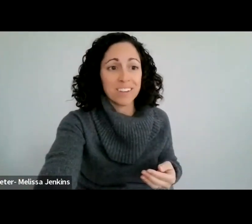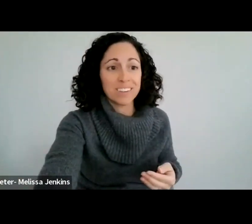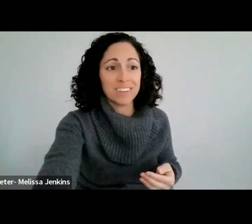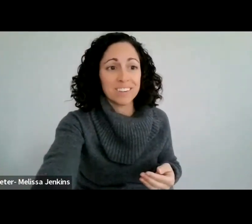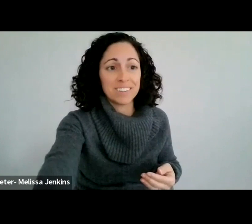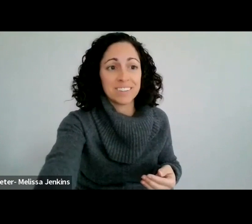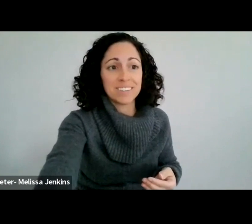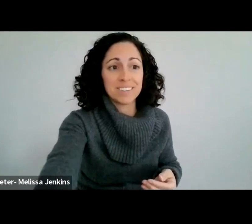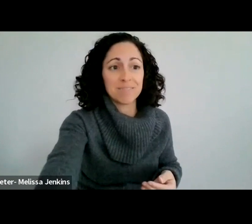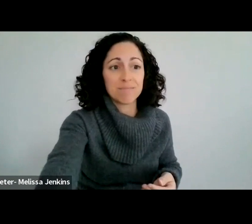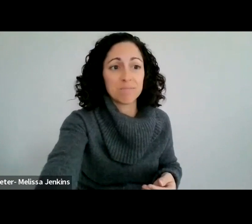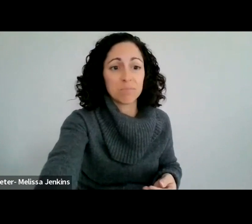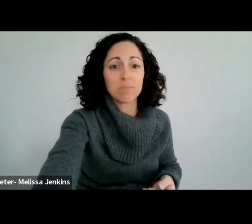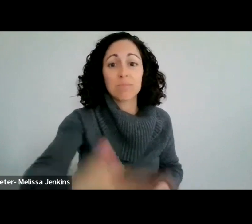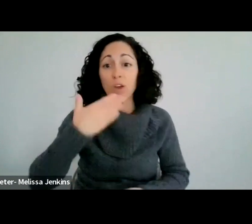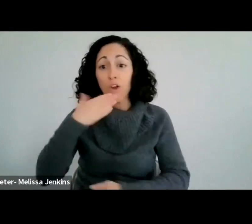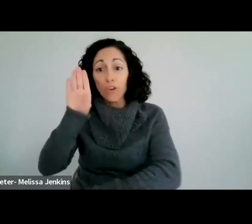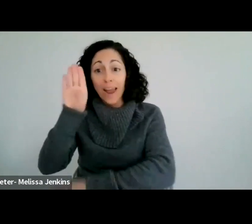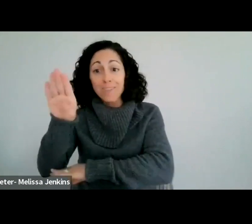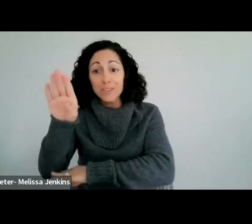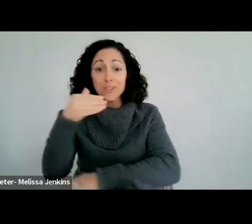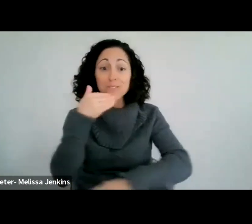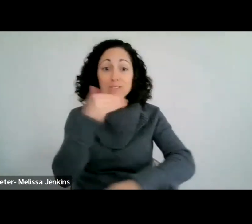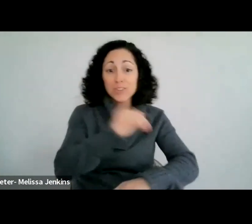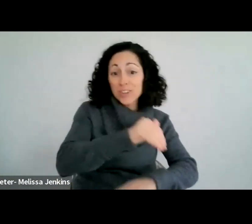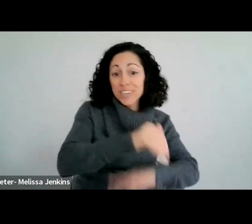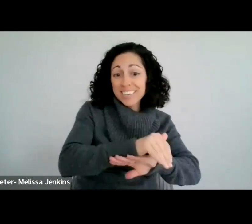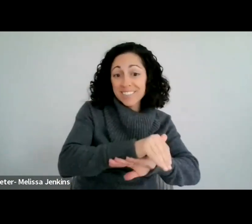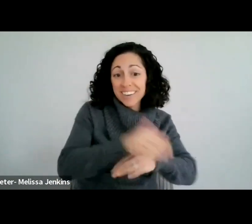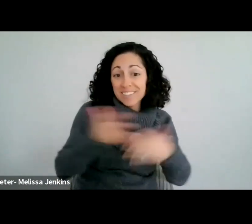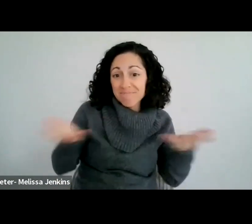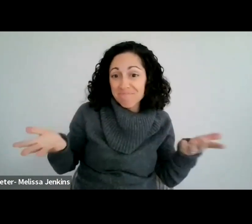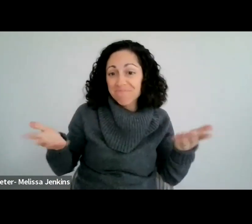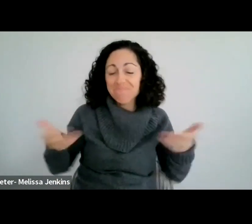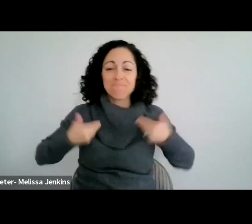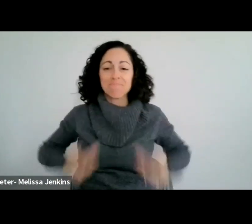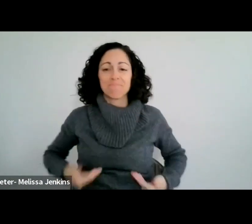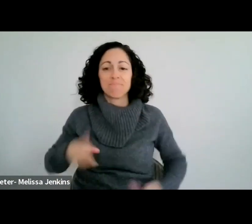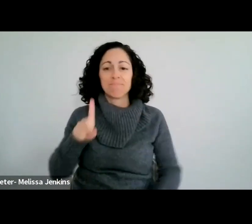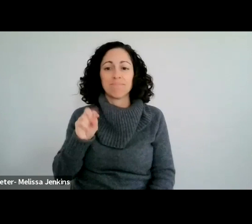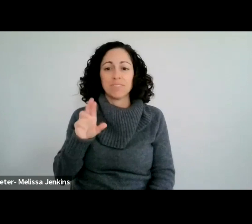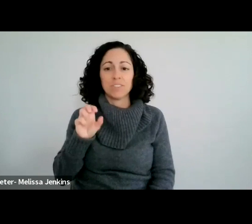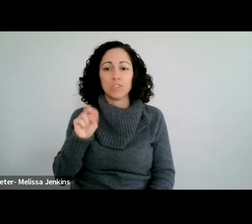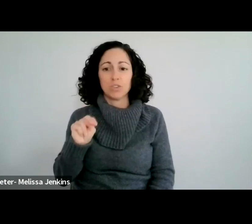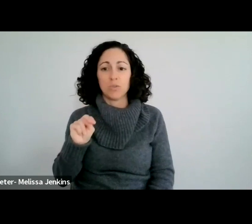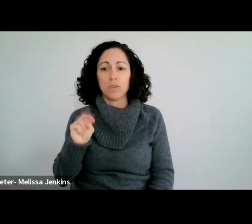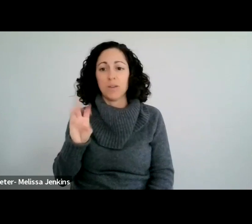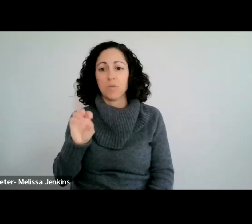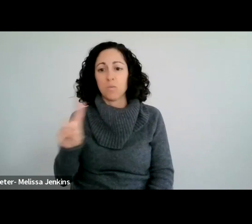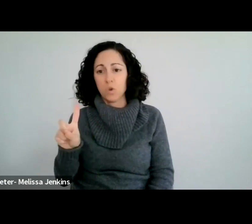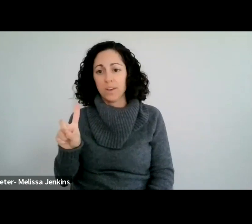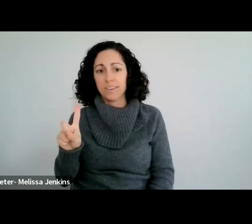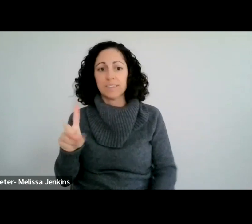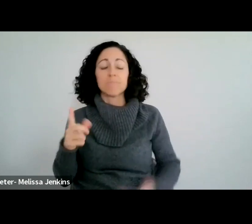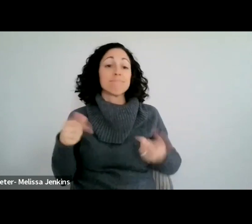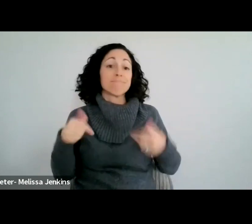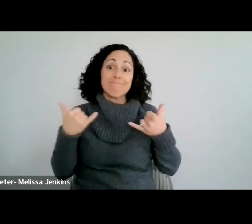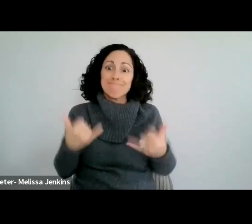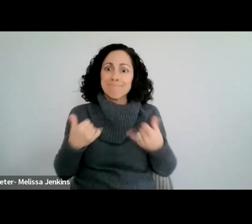My name is Doreen Wood. As we continue these COVID days, I do hope you are all well.